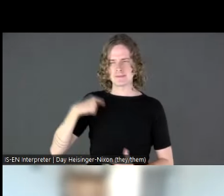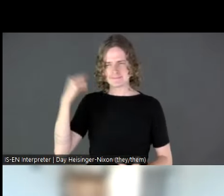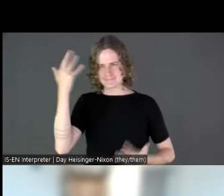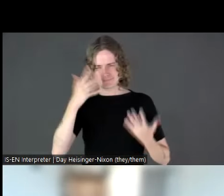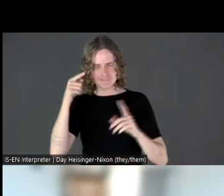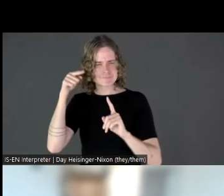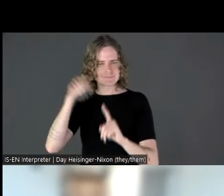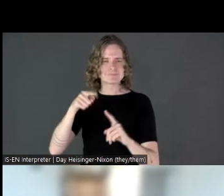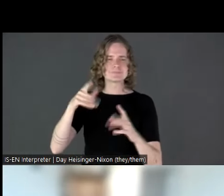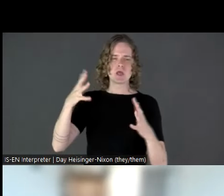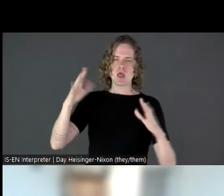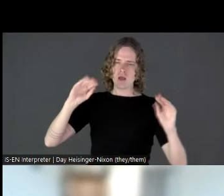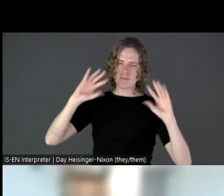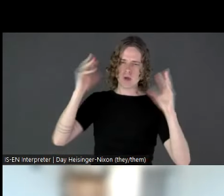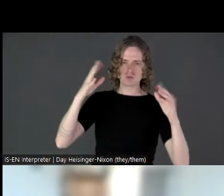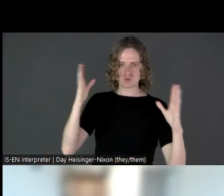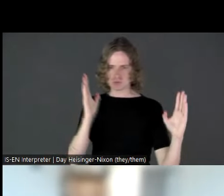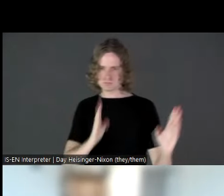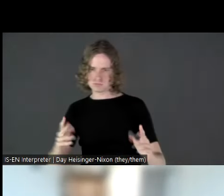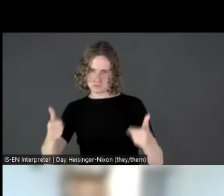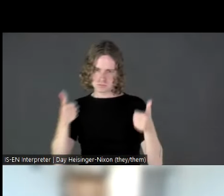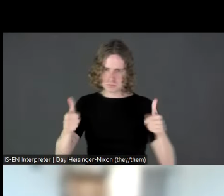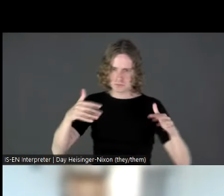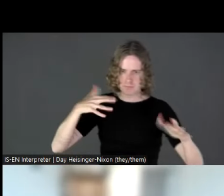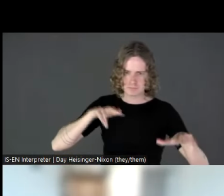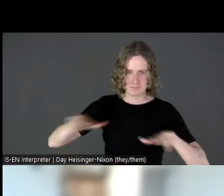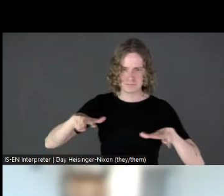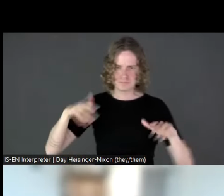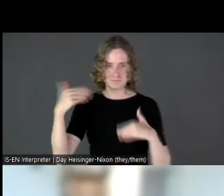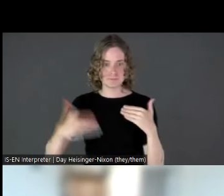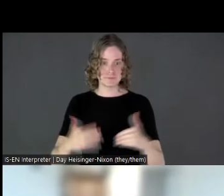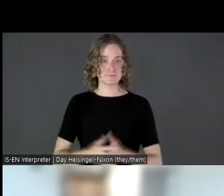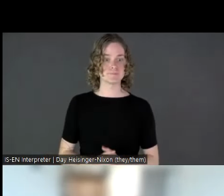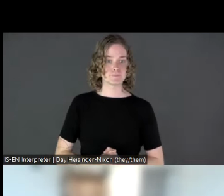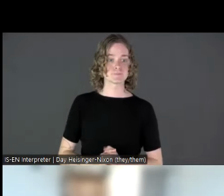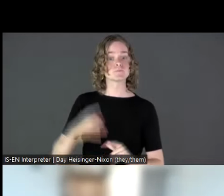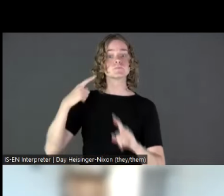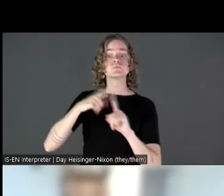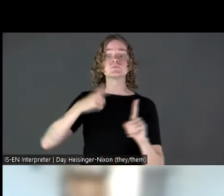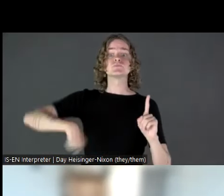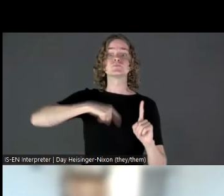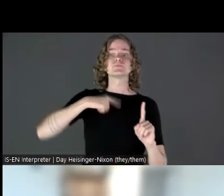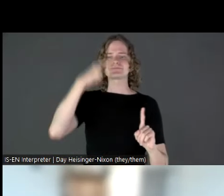space a short note on disability inclusive postdisaster needs assessment. As two examples.